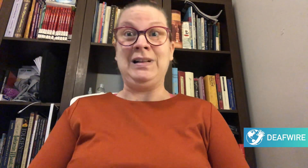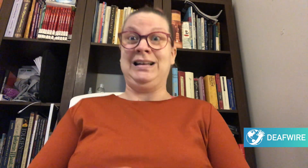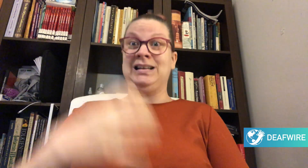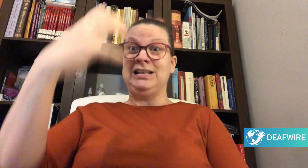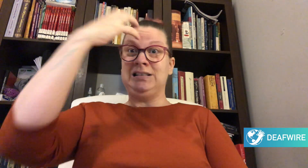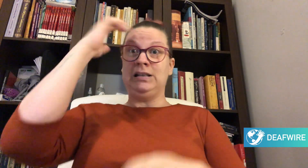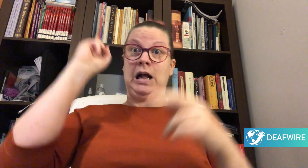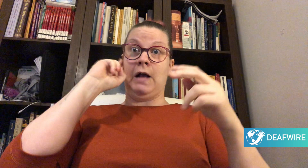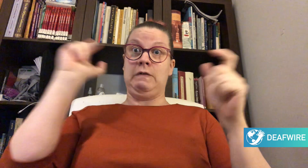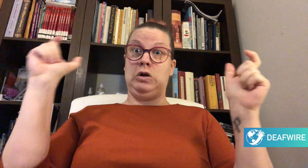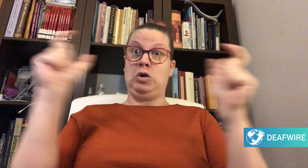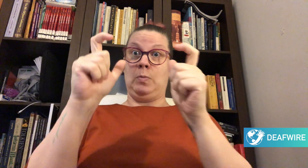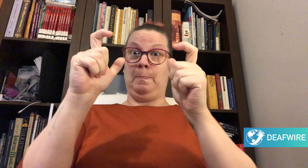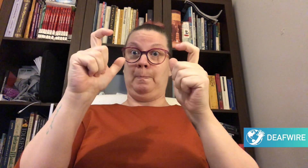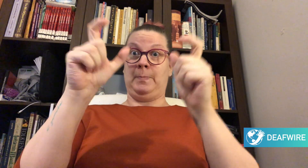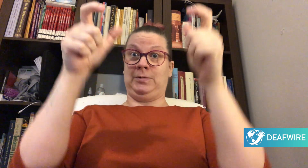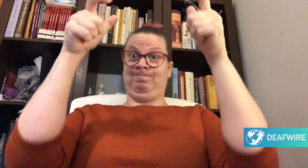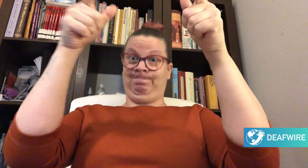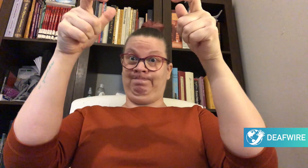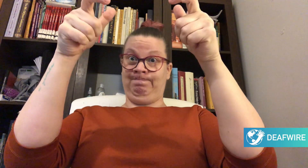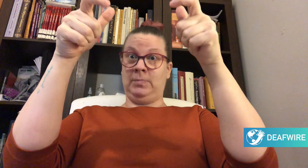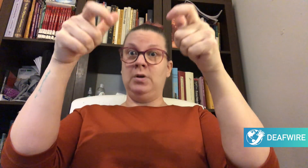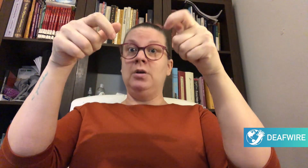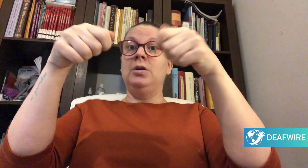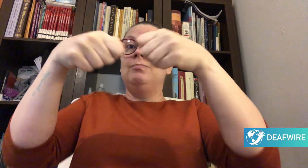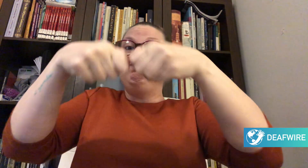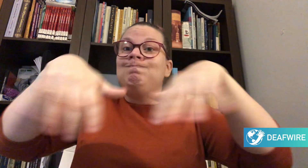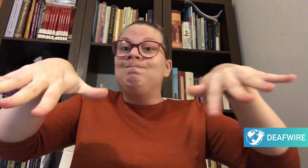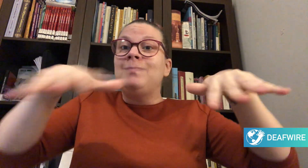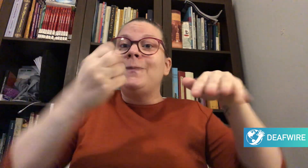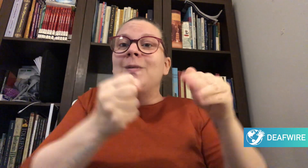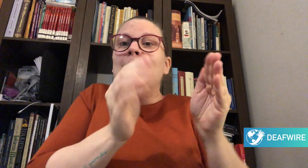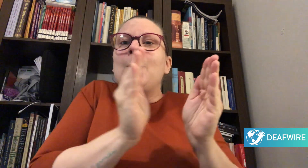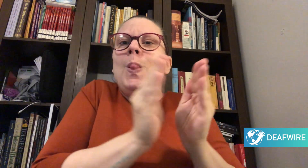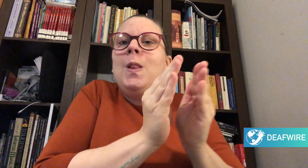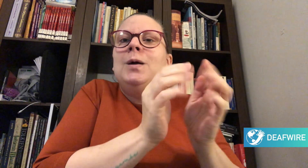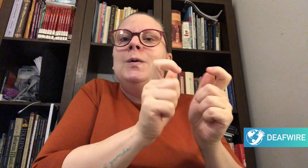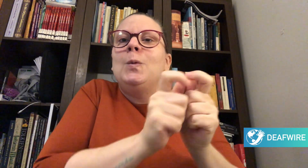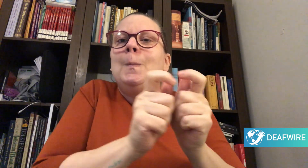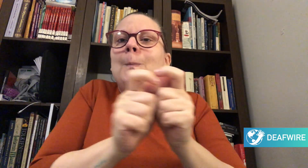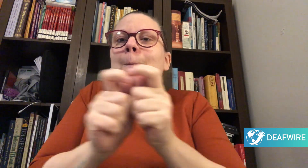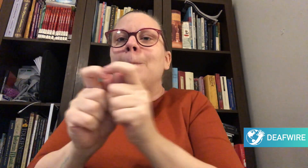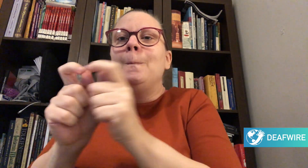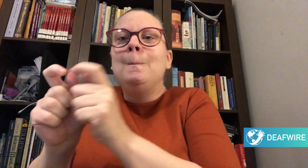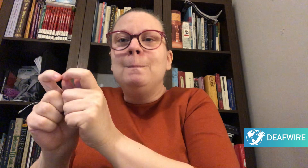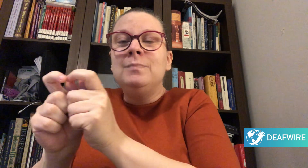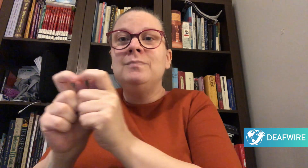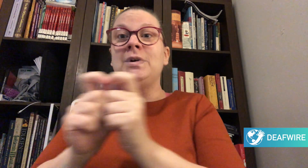women's club and youth club. Youth clubs are trying